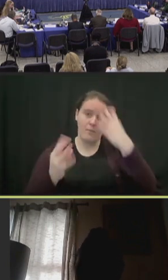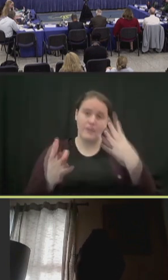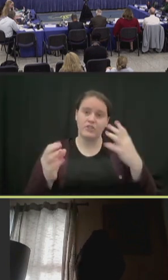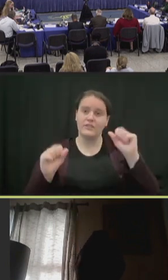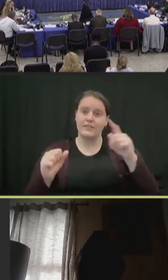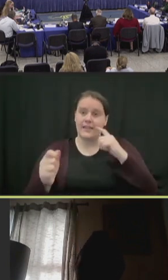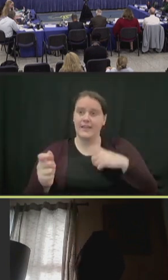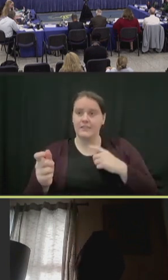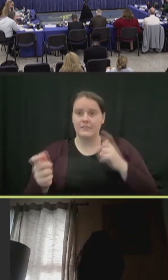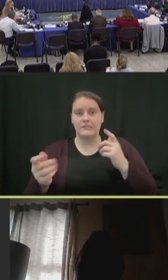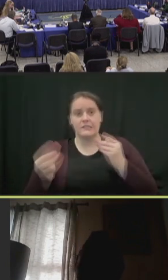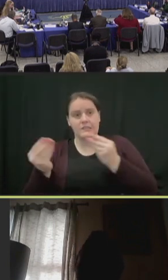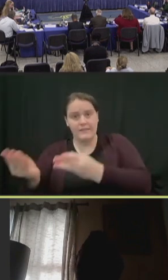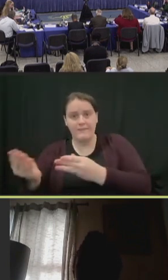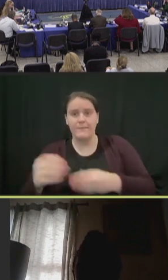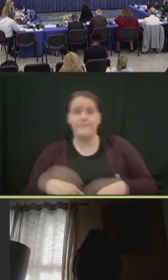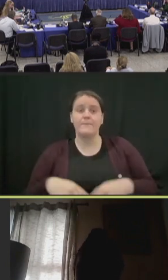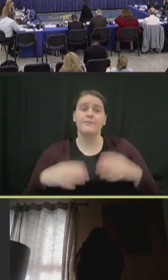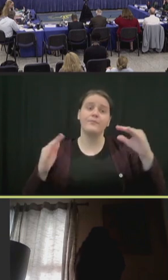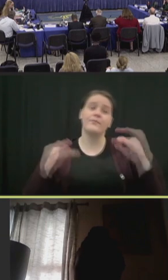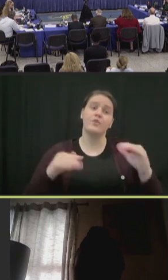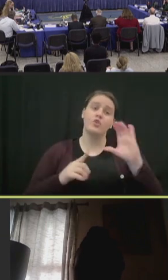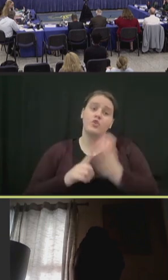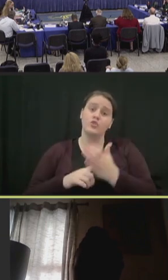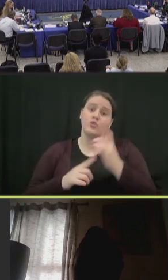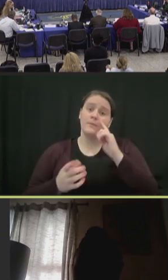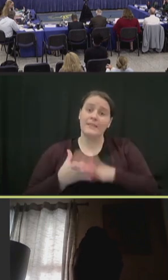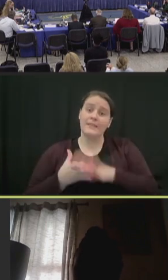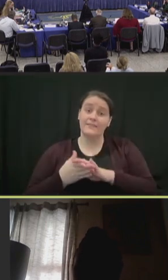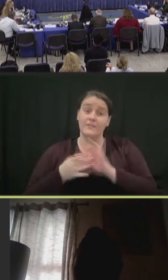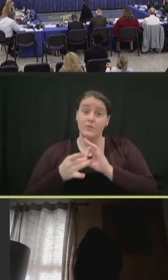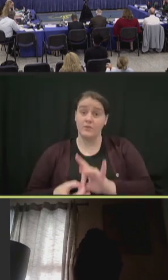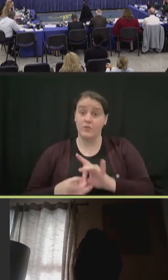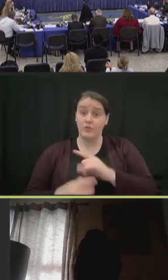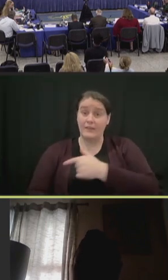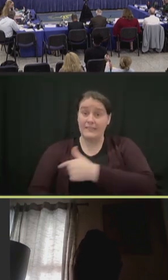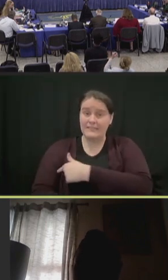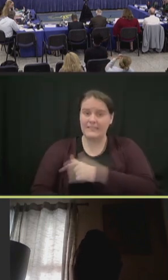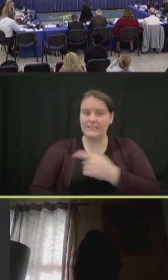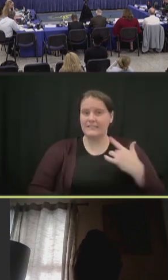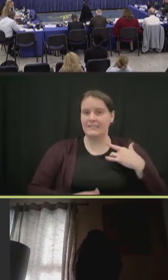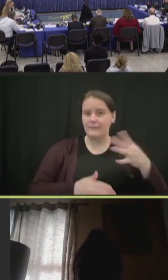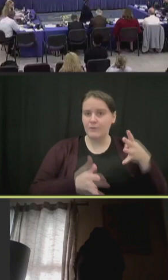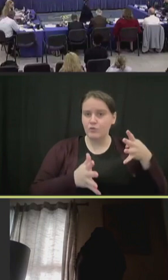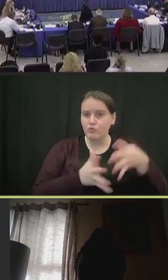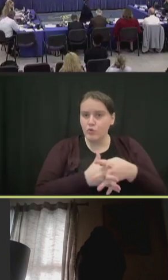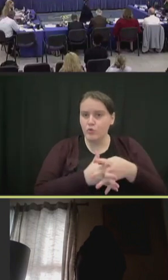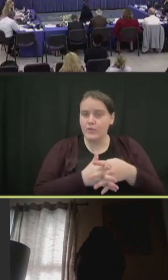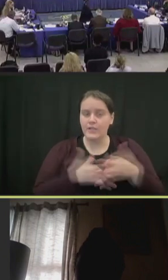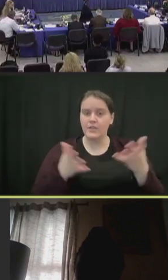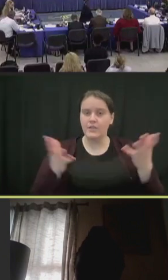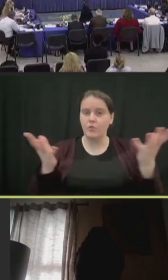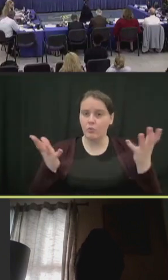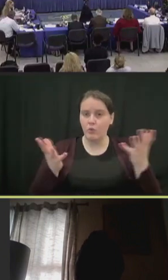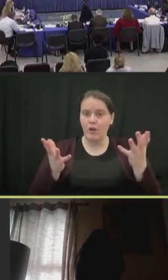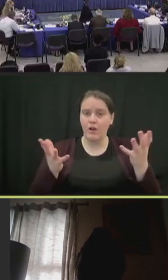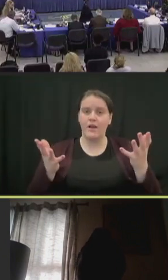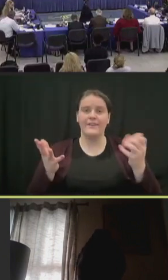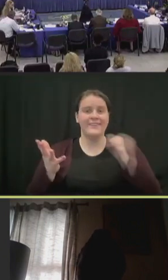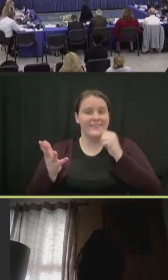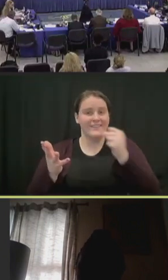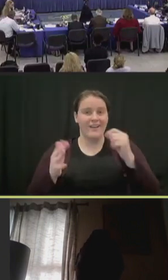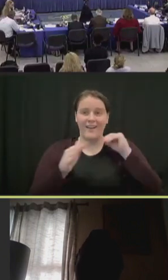vaccines which are rooted in, you know, not having the information. Misinformation again,